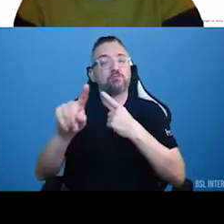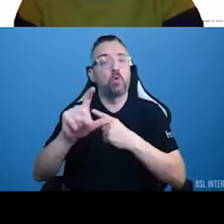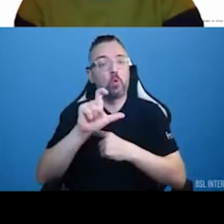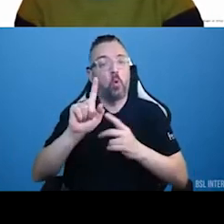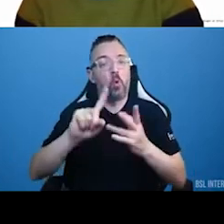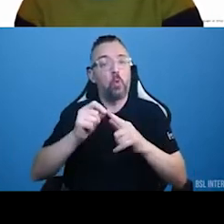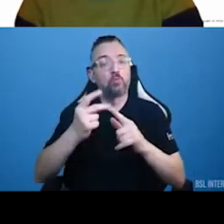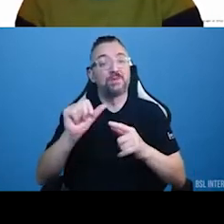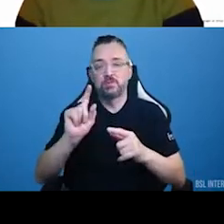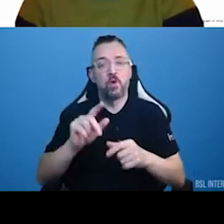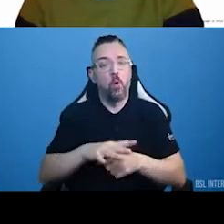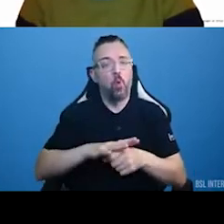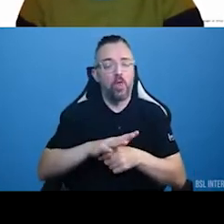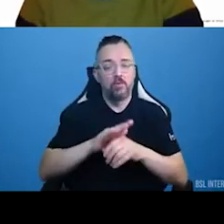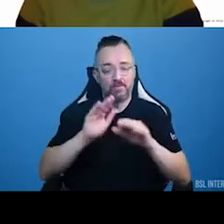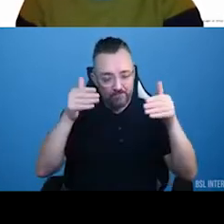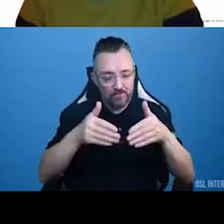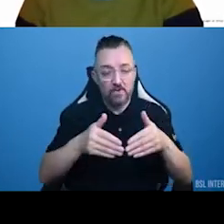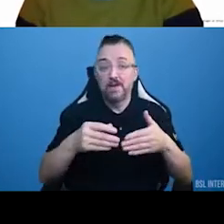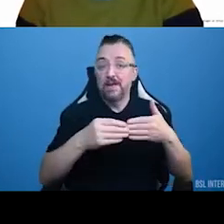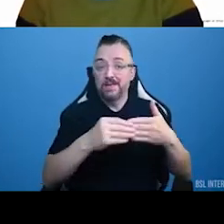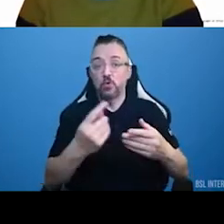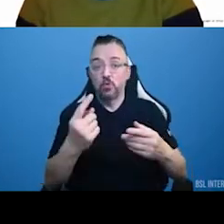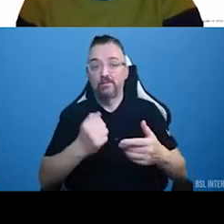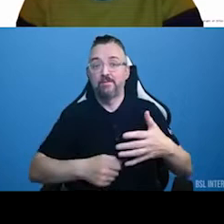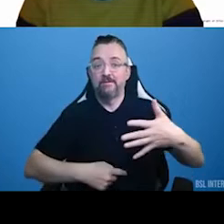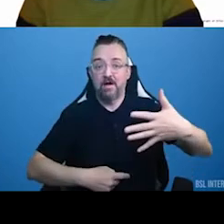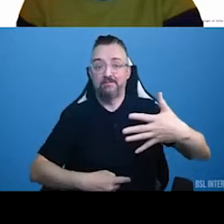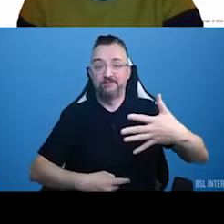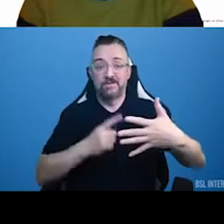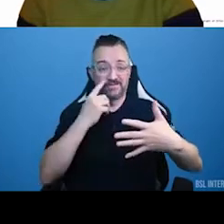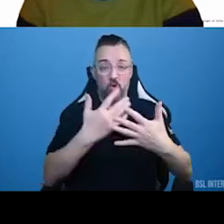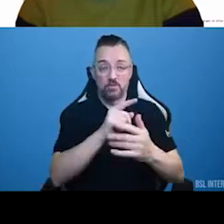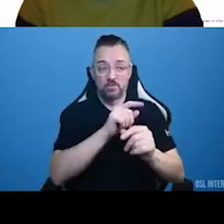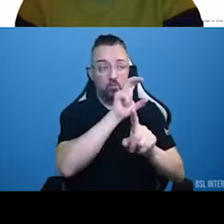and that has primarily be led by five principles that you see on the screen at the moment.